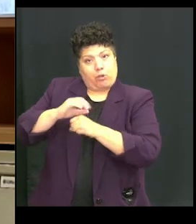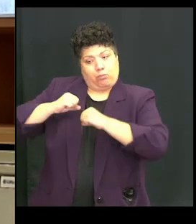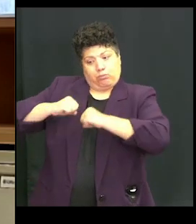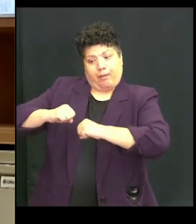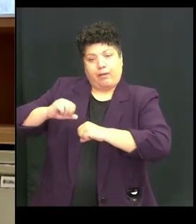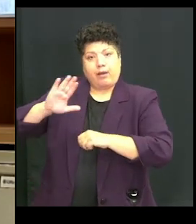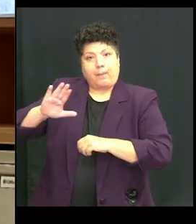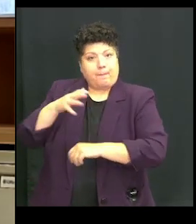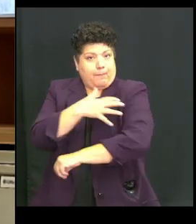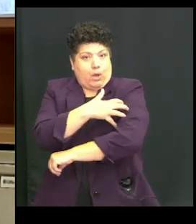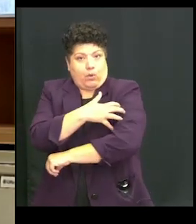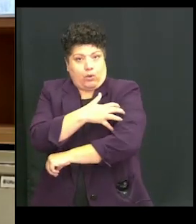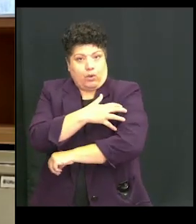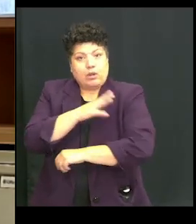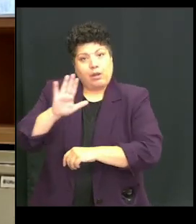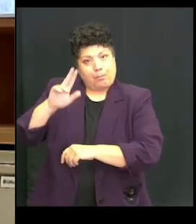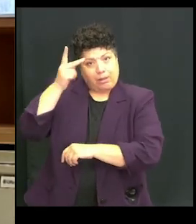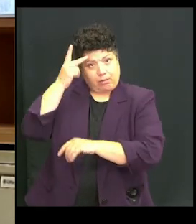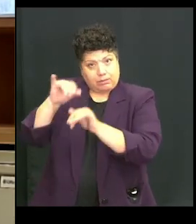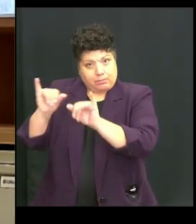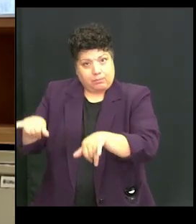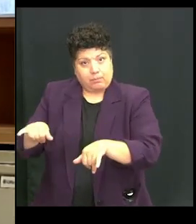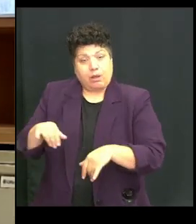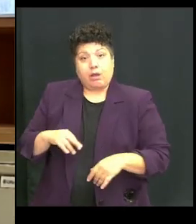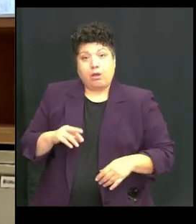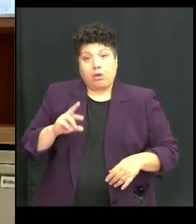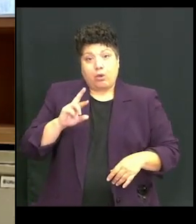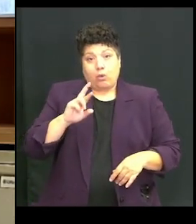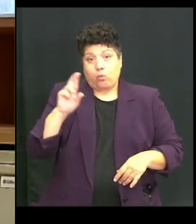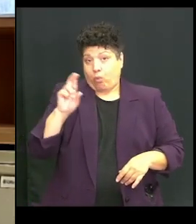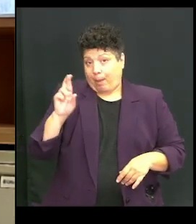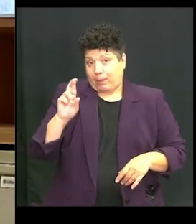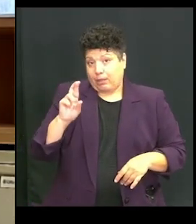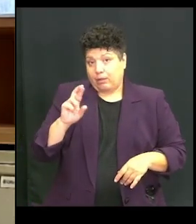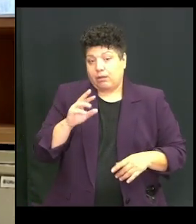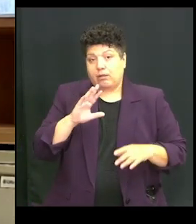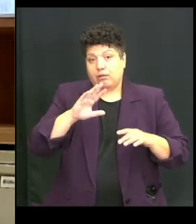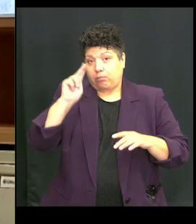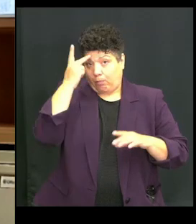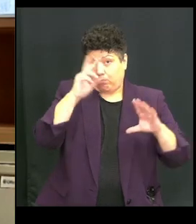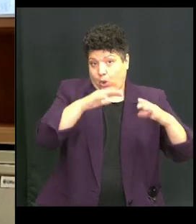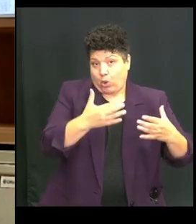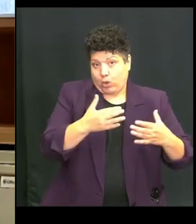And so the Republican party has been able to avoid discipline by public opinion